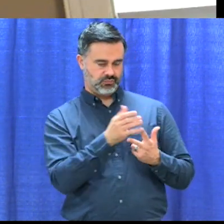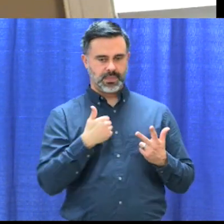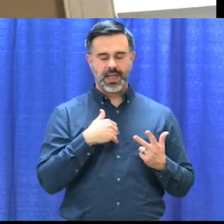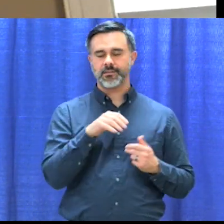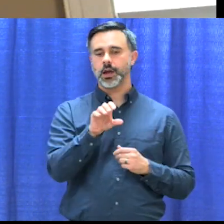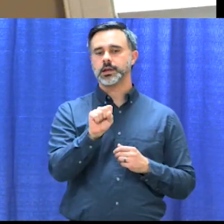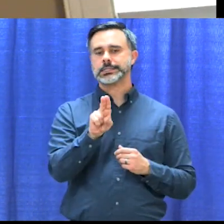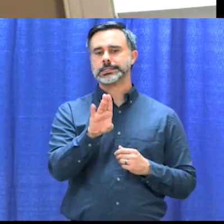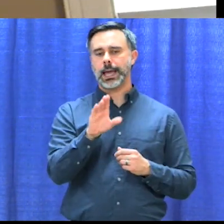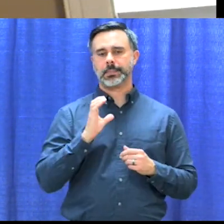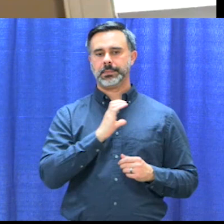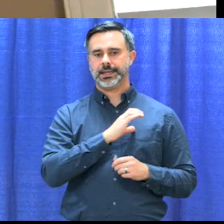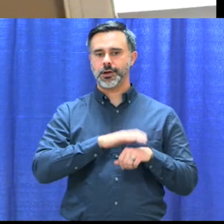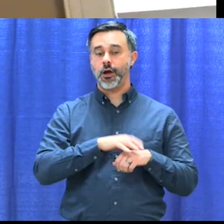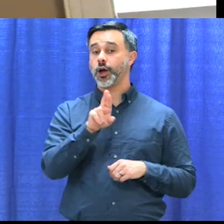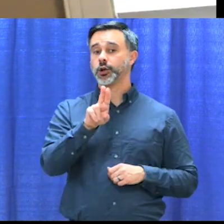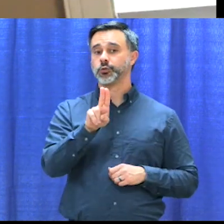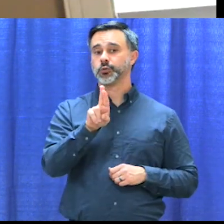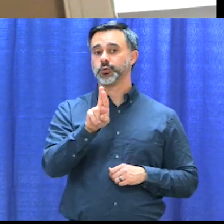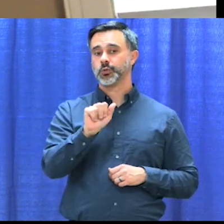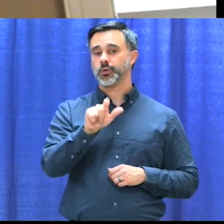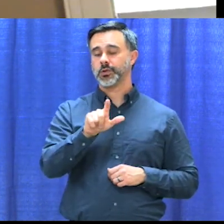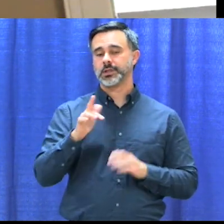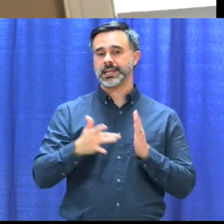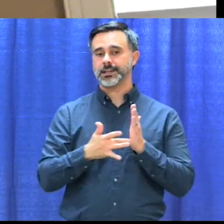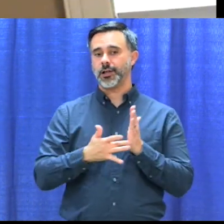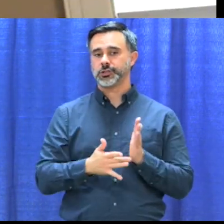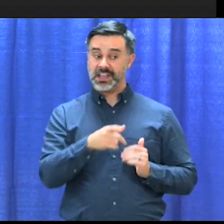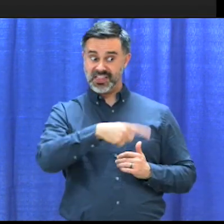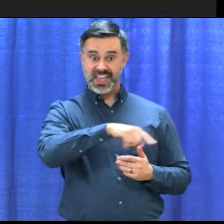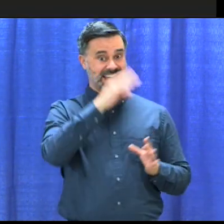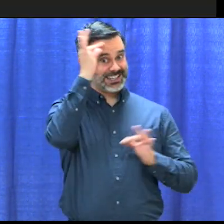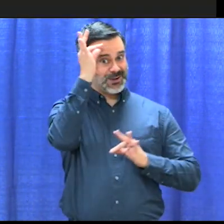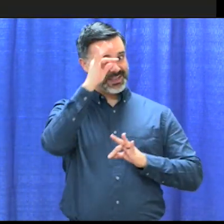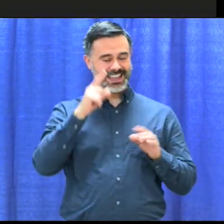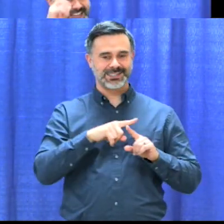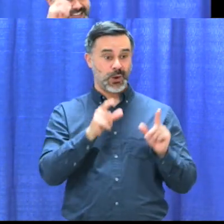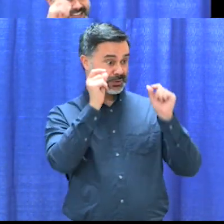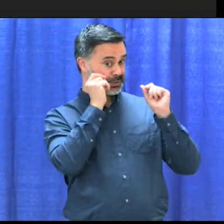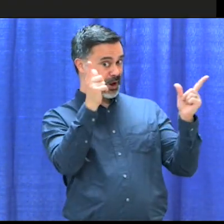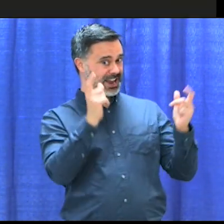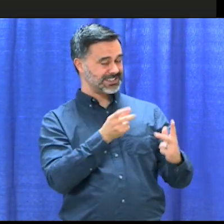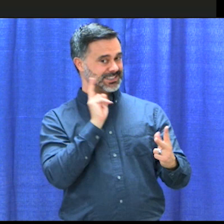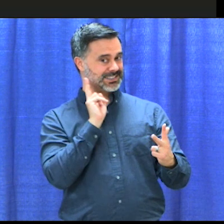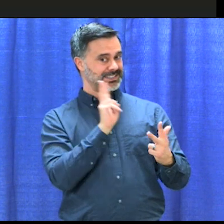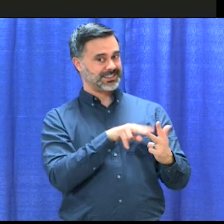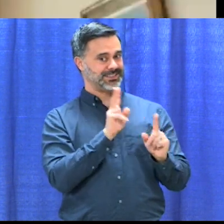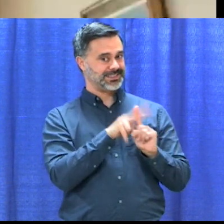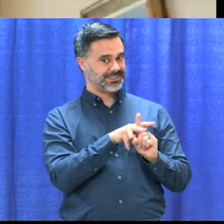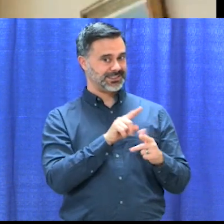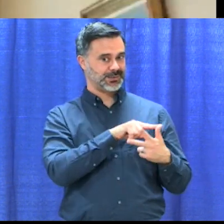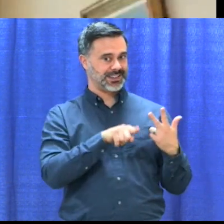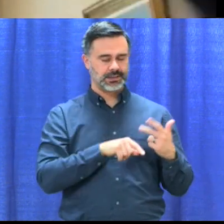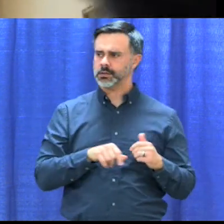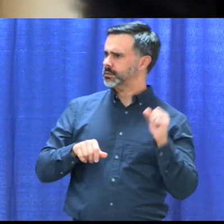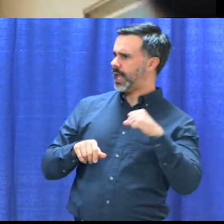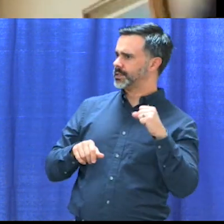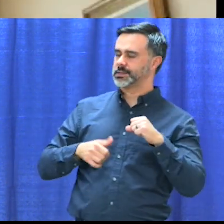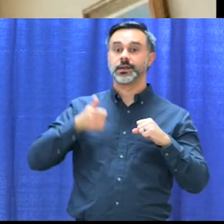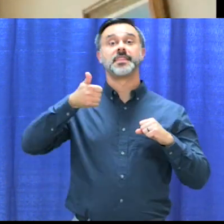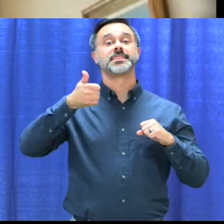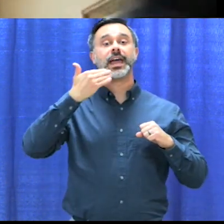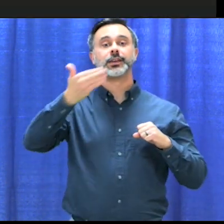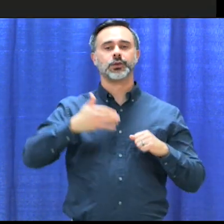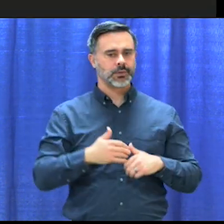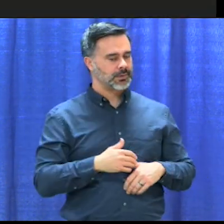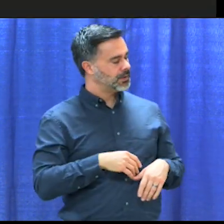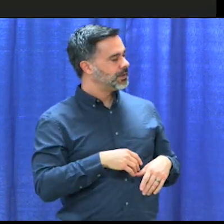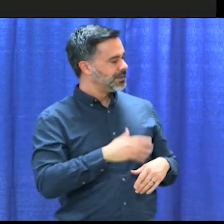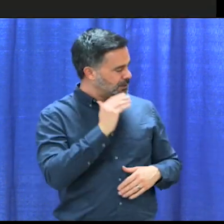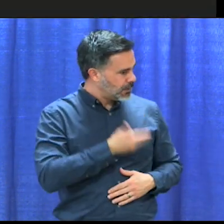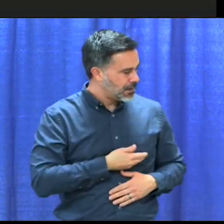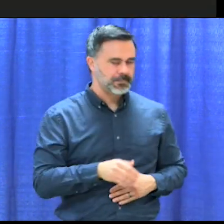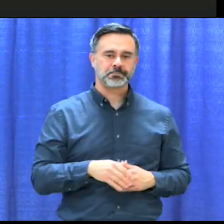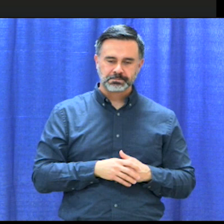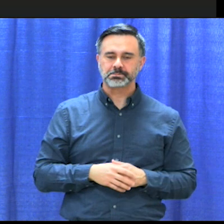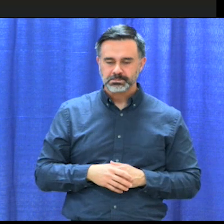They didn't know that so that's a surprise to them.